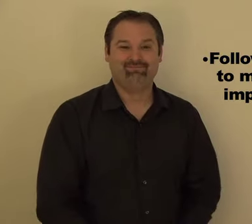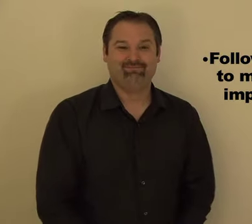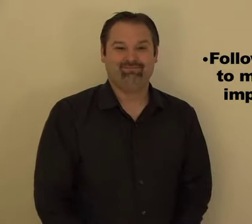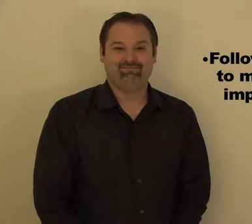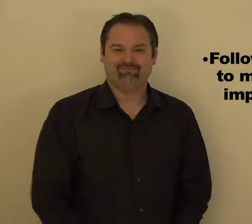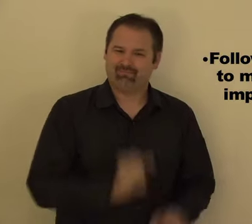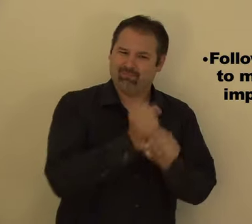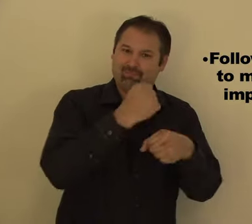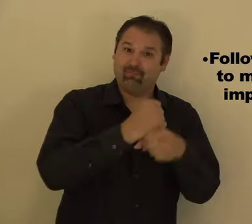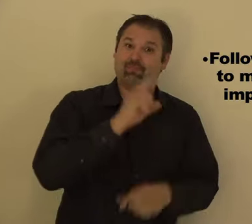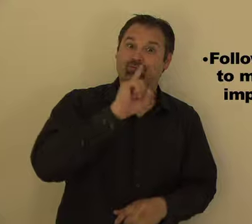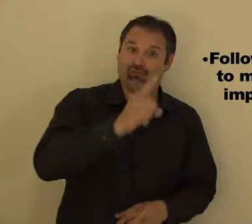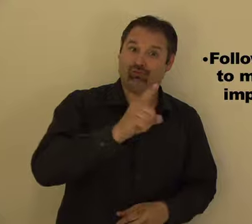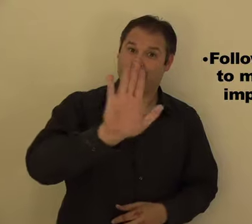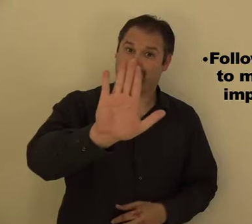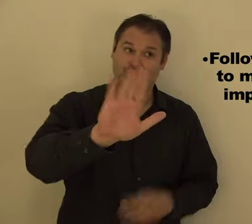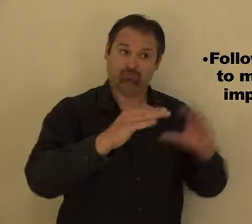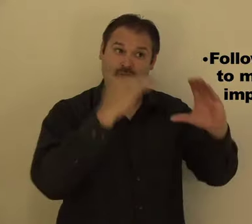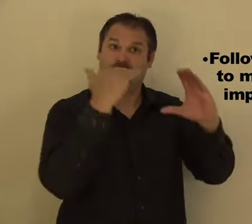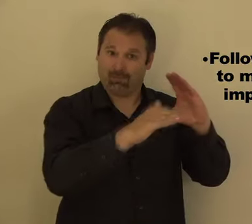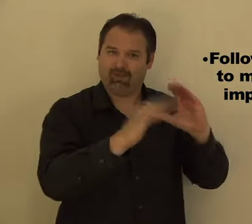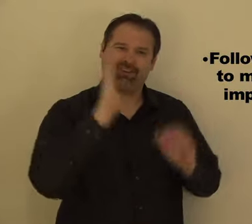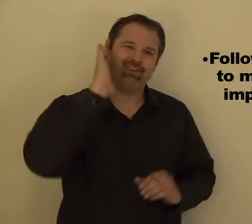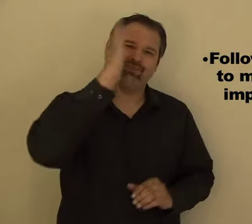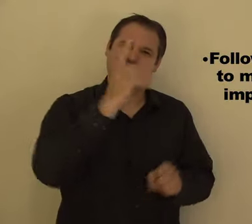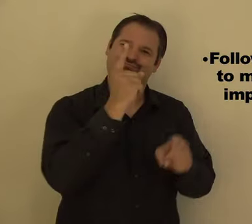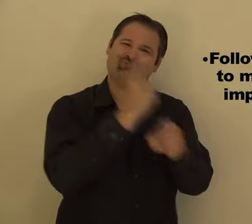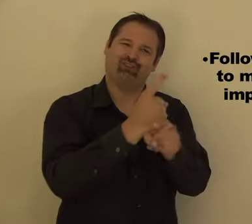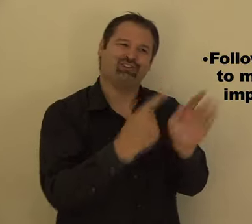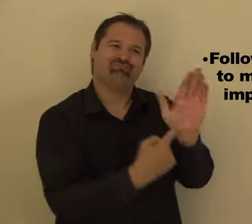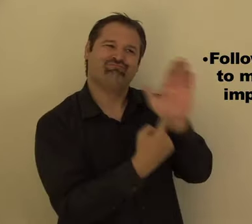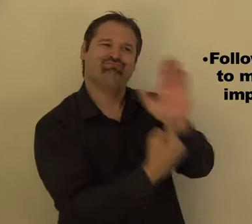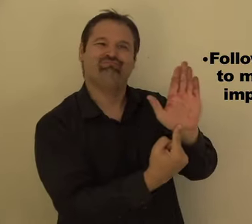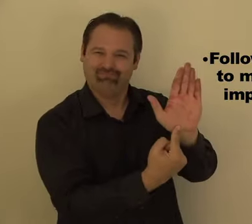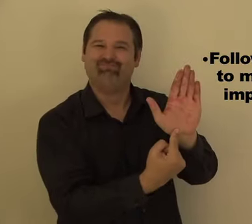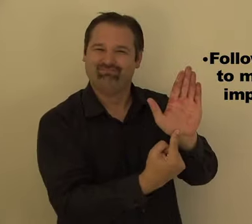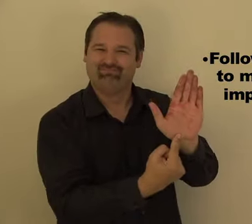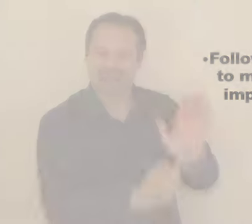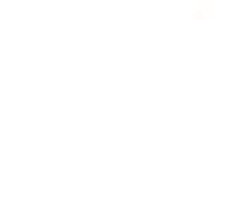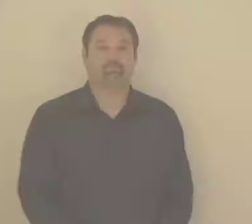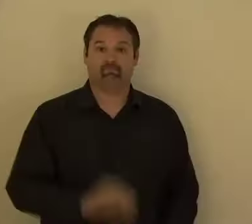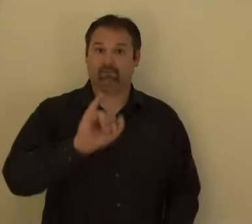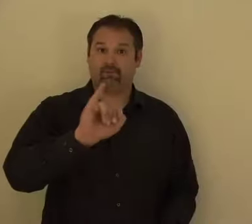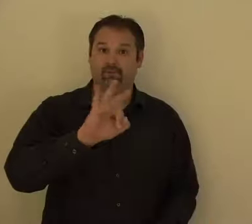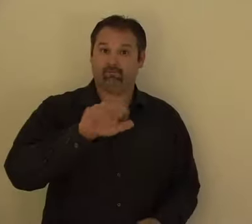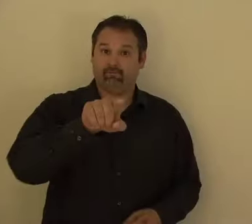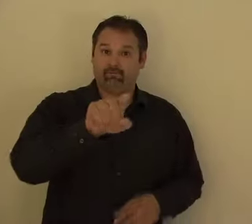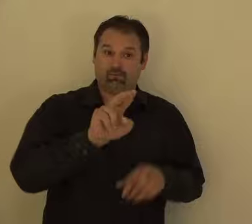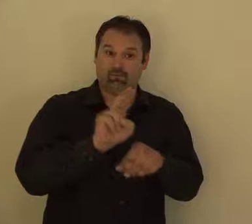If you are using a company email address on company equipment,